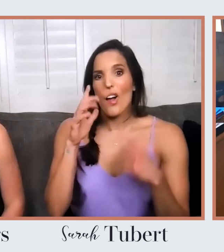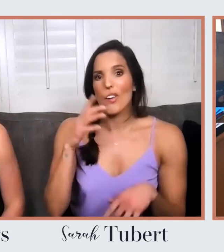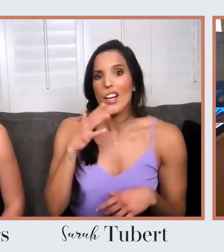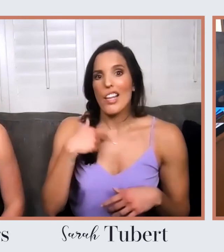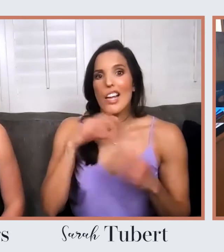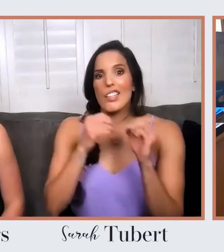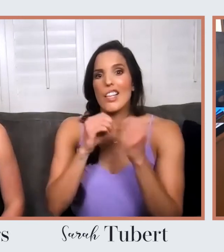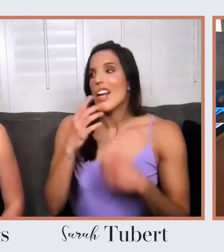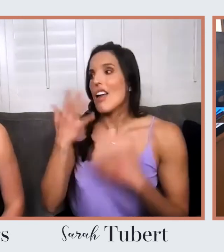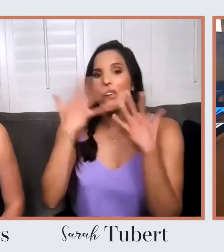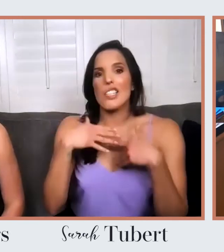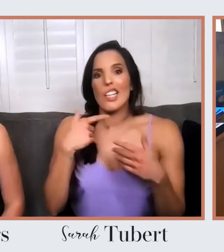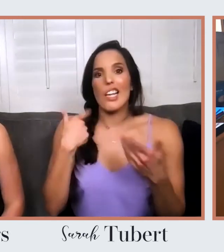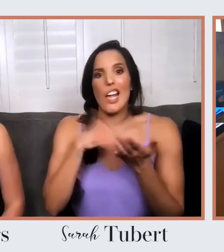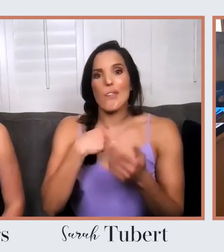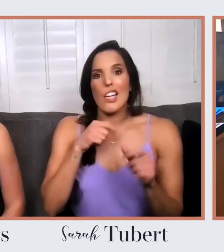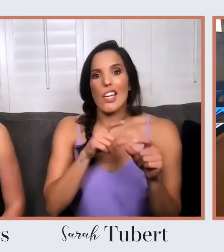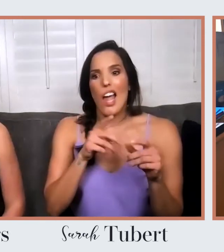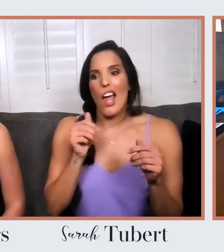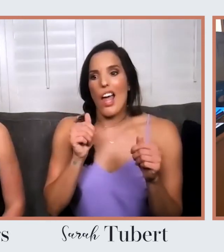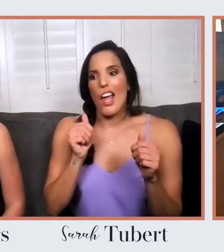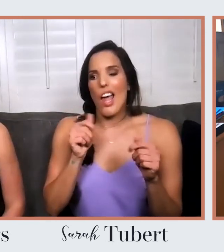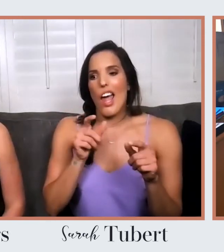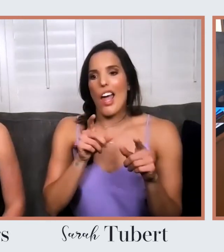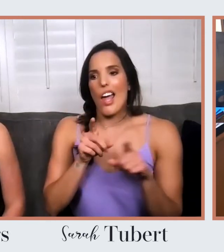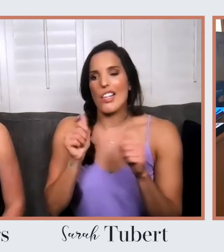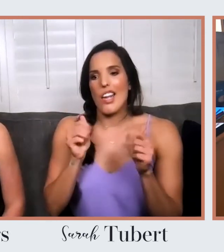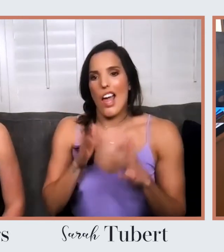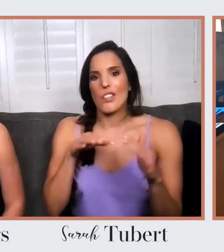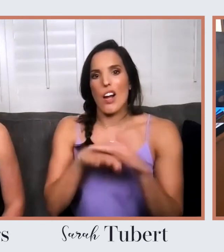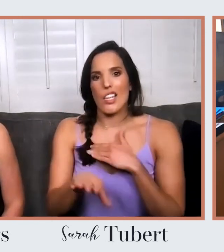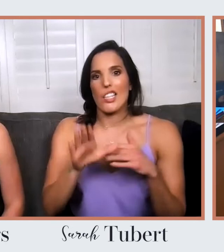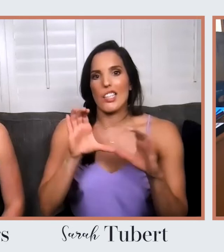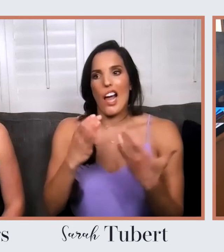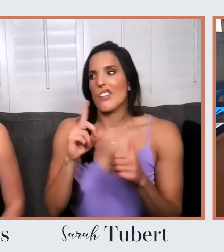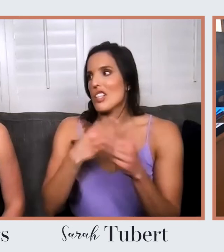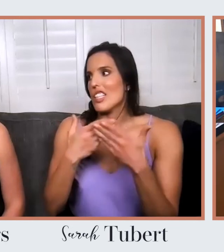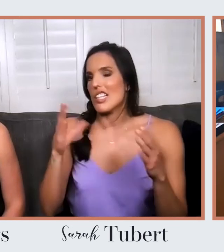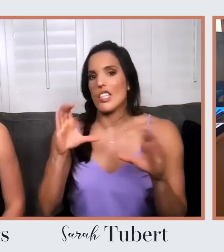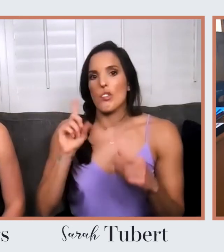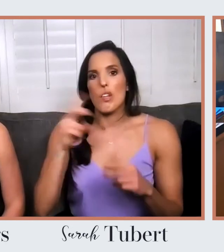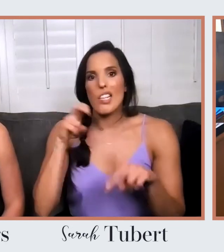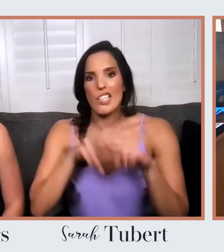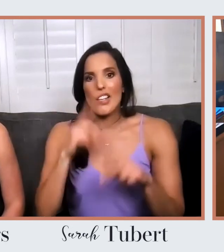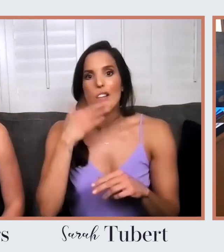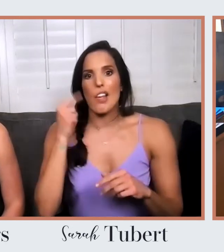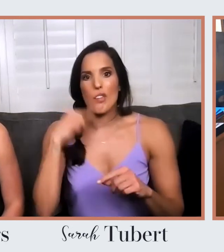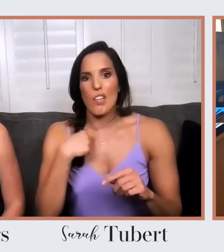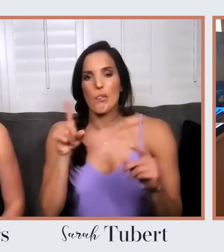Oh, that's unfortunately again, me, as an actor walking into class, the first thing is I do, where do I need to sit that's best for me?